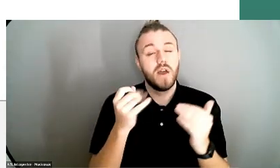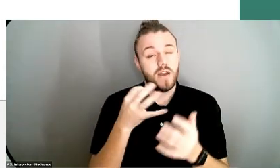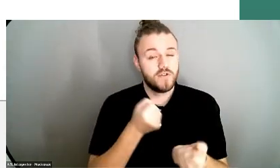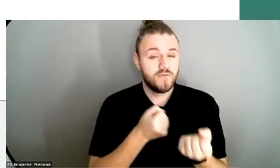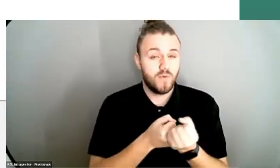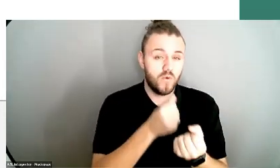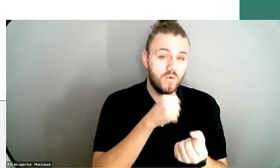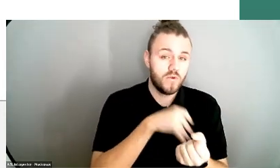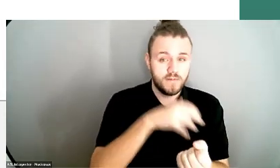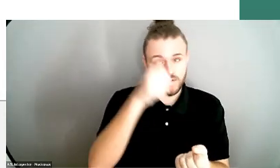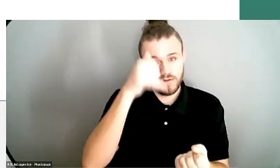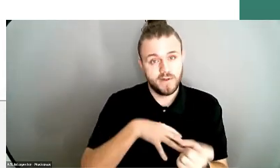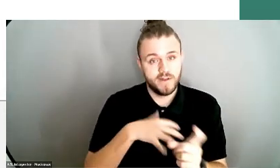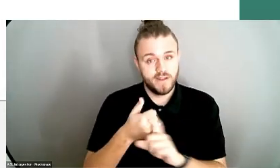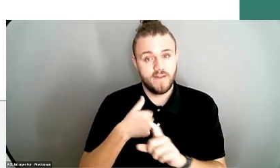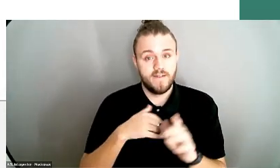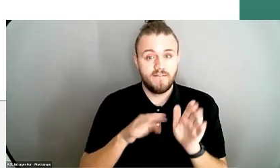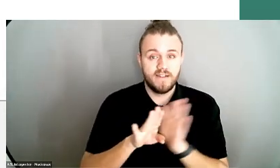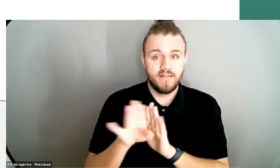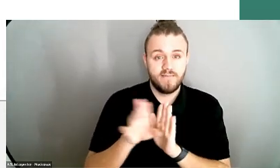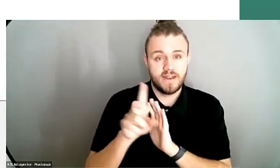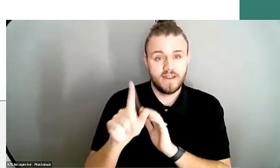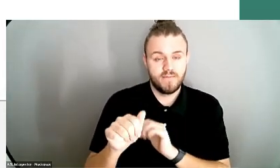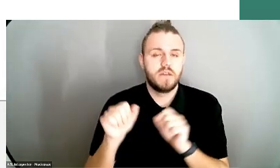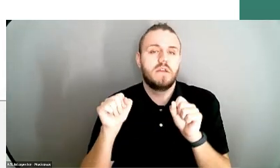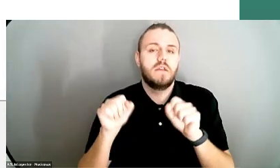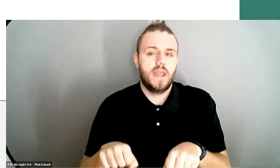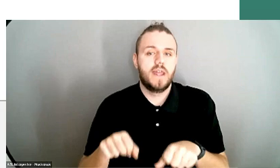developmental disabilities can be effective parents.